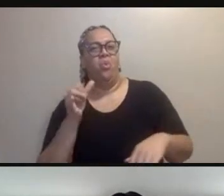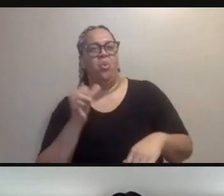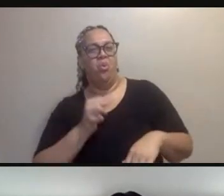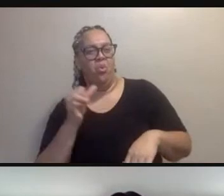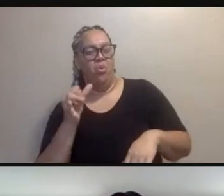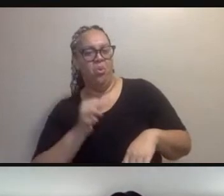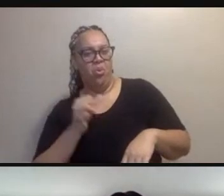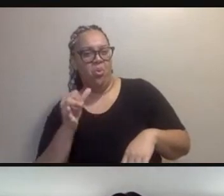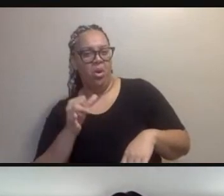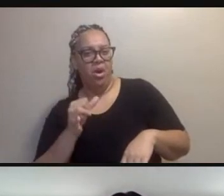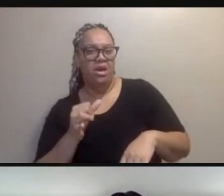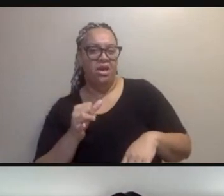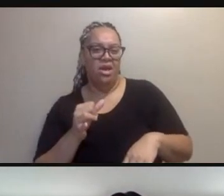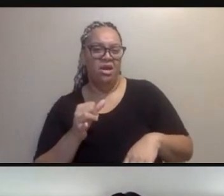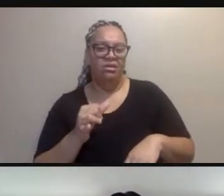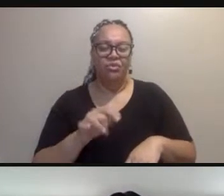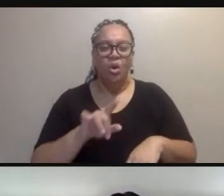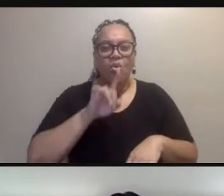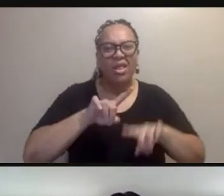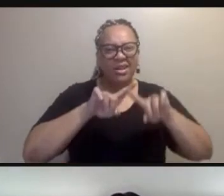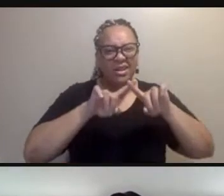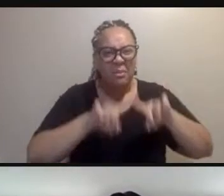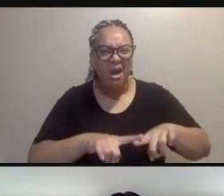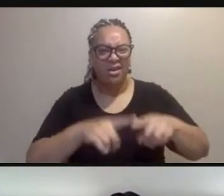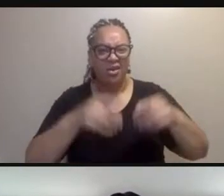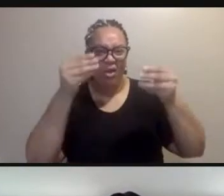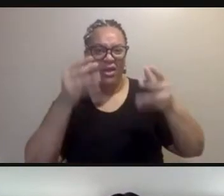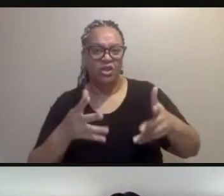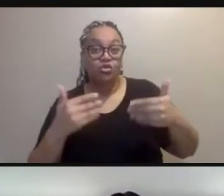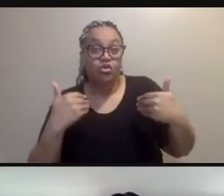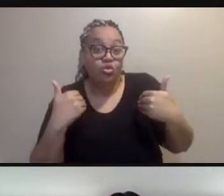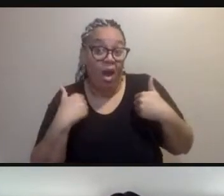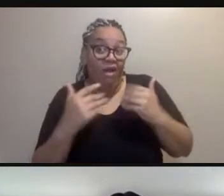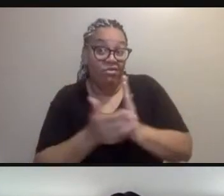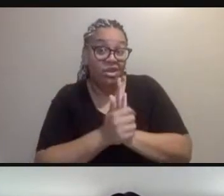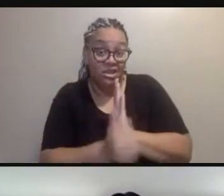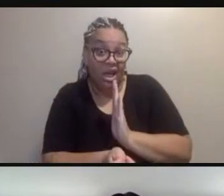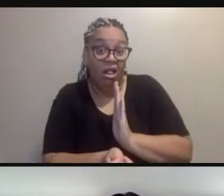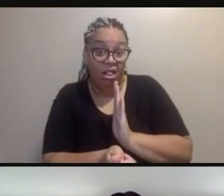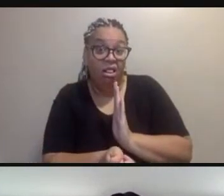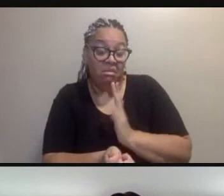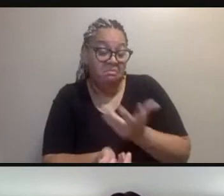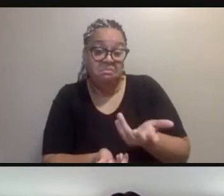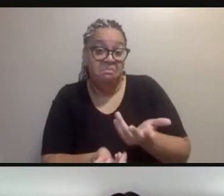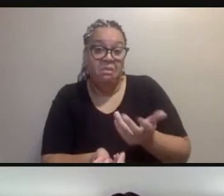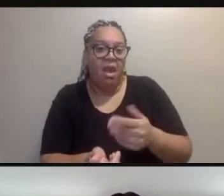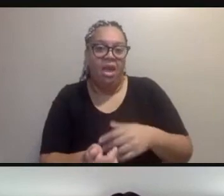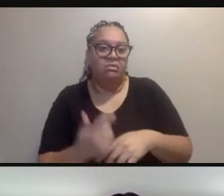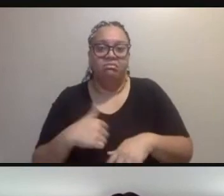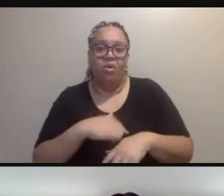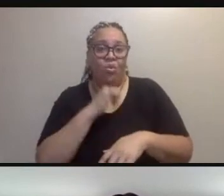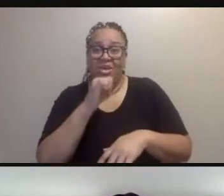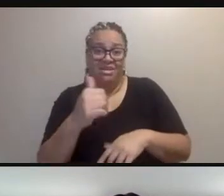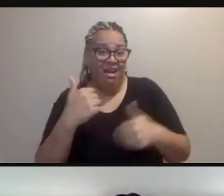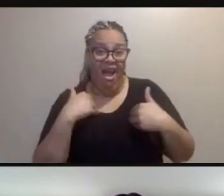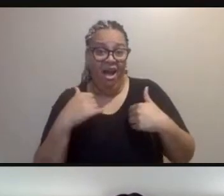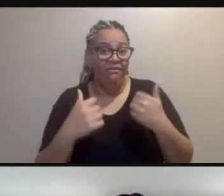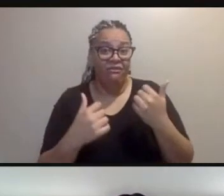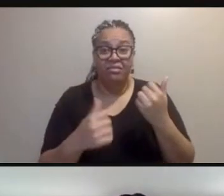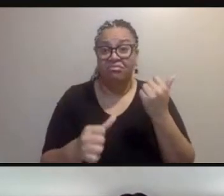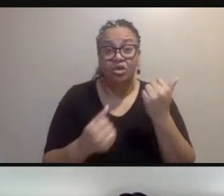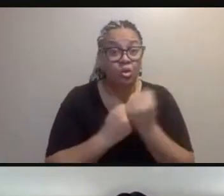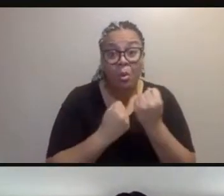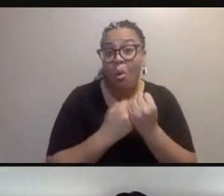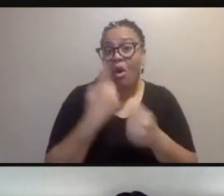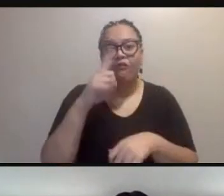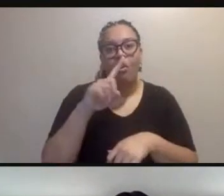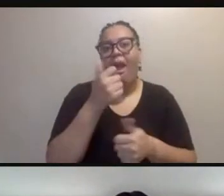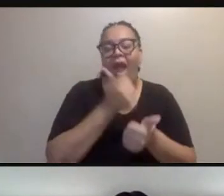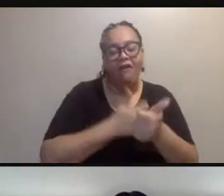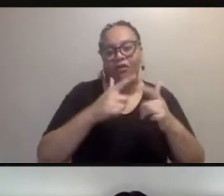LANGUAGES AND I FELT THE NEED